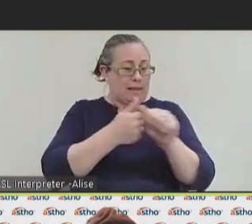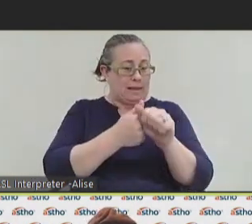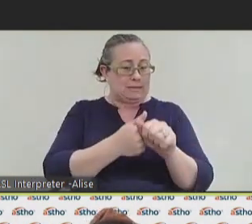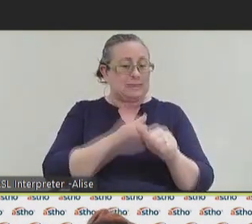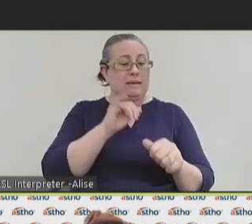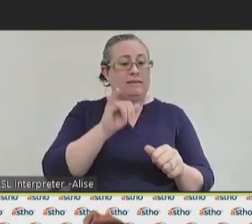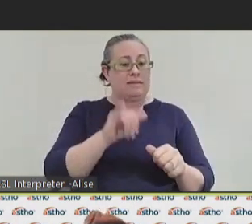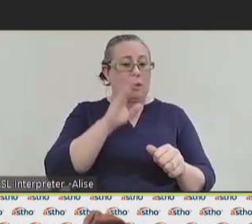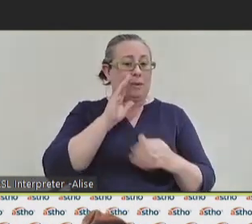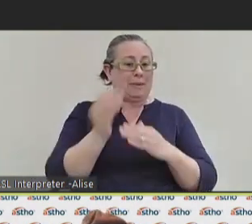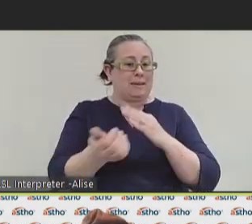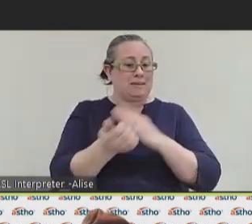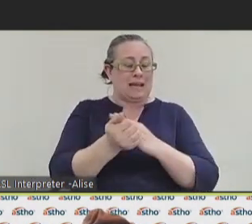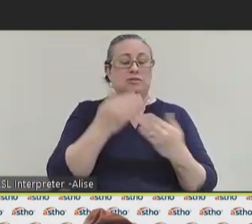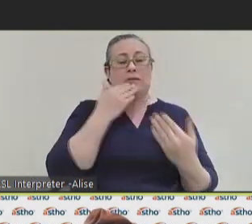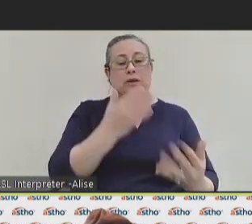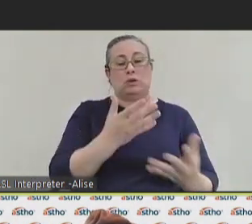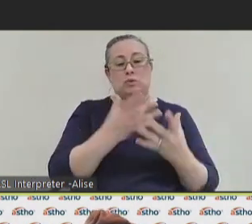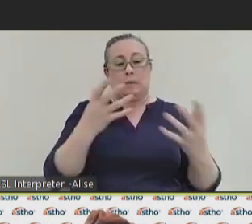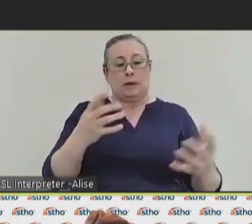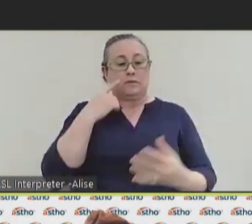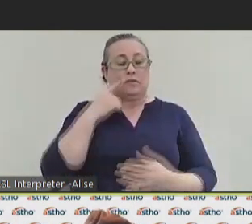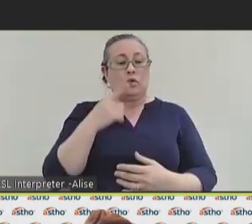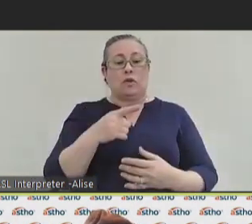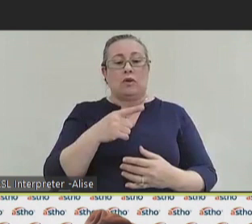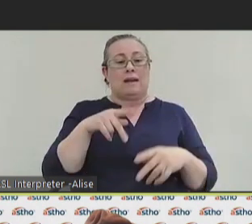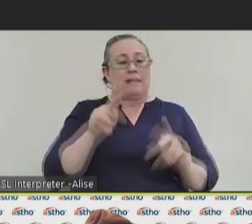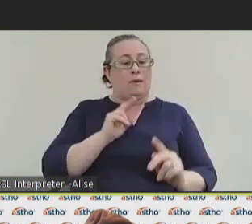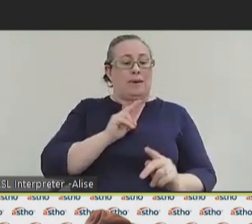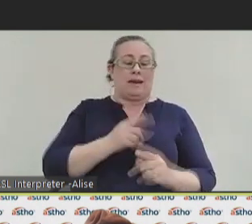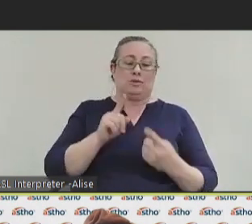attached. So, thank you so much for allowing us to be here today and engaging with NVAC.